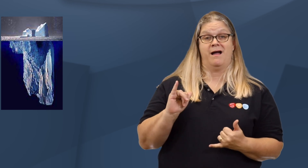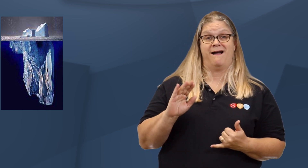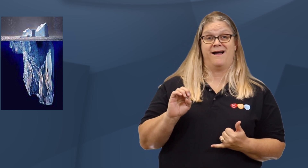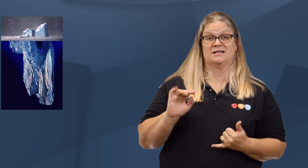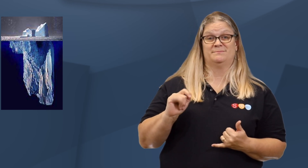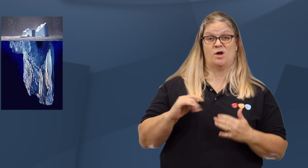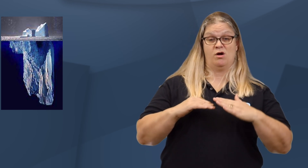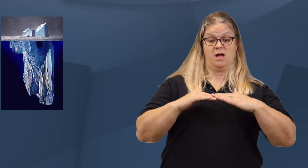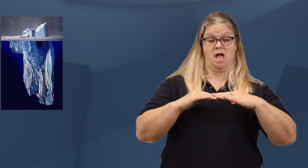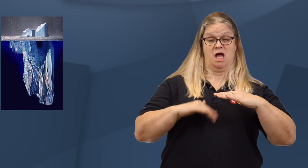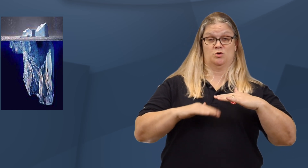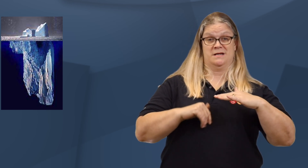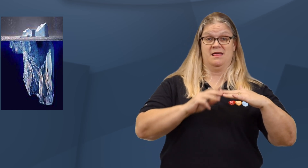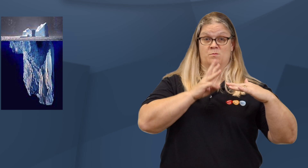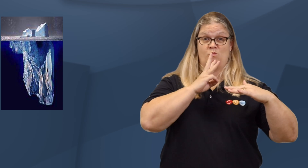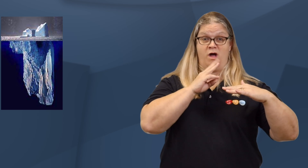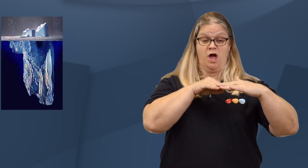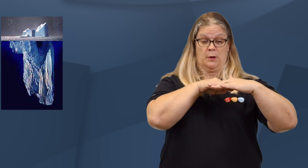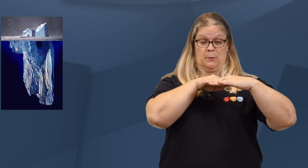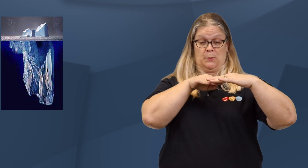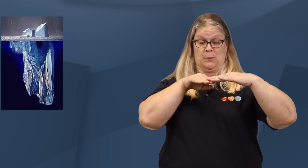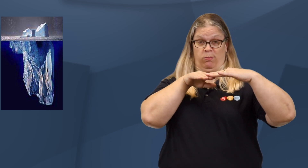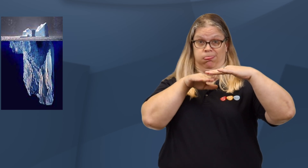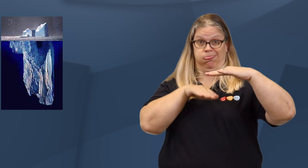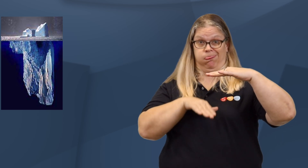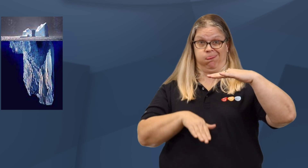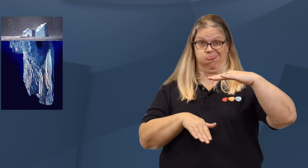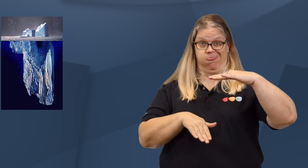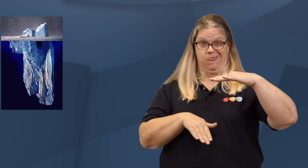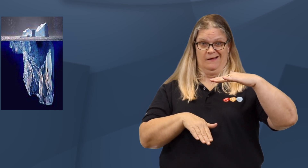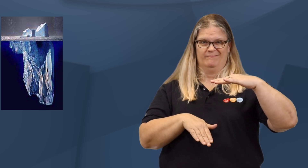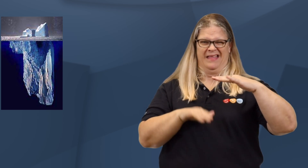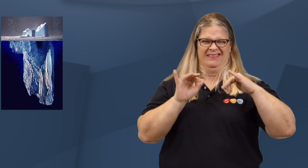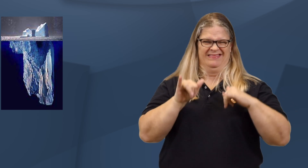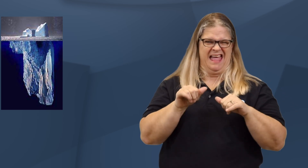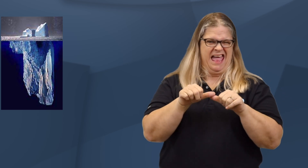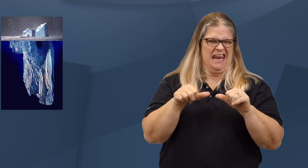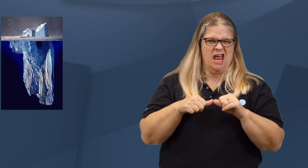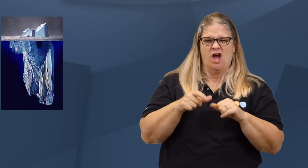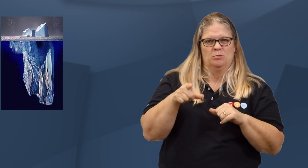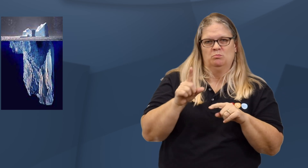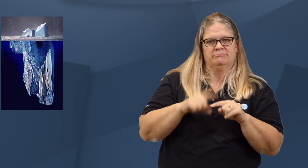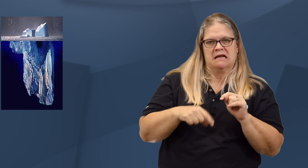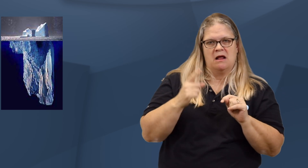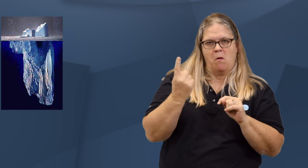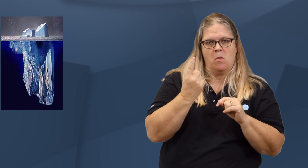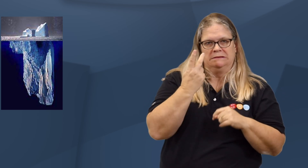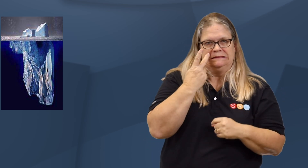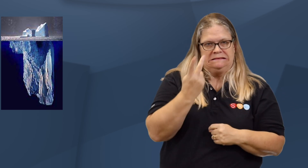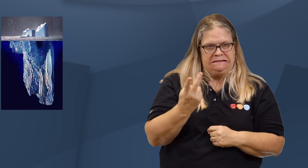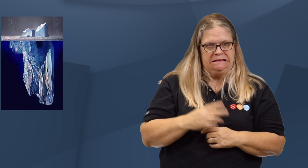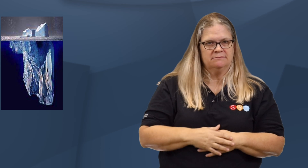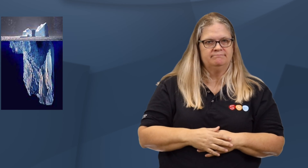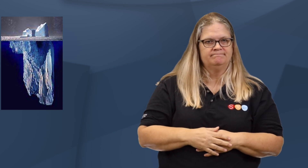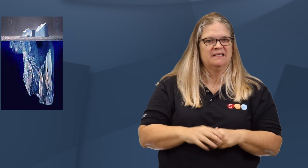Now the remainder of the iceberg beneath the water surface, those are the areas that are not always seen.